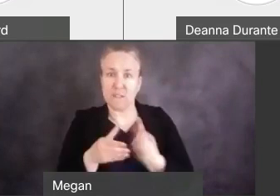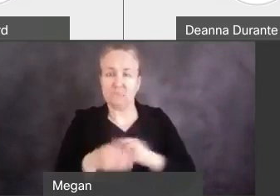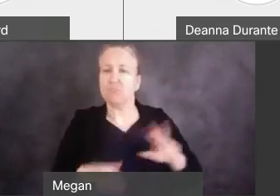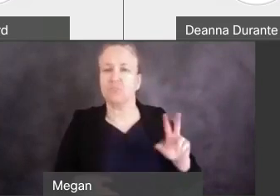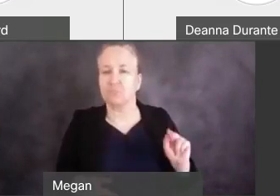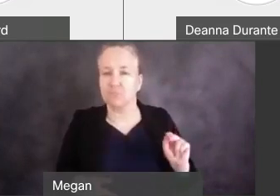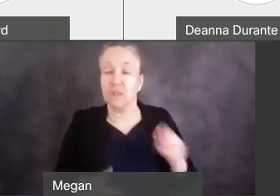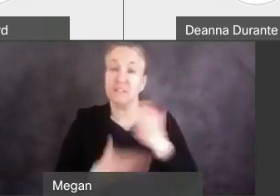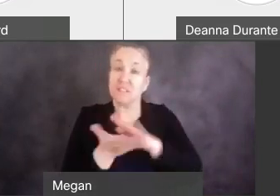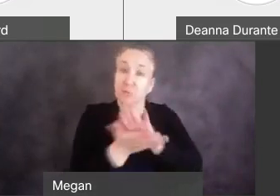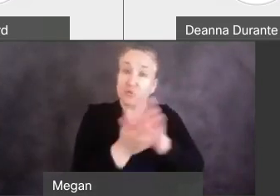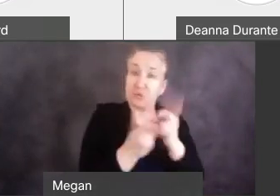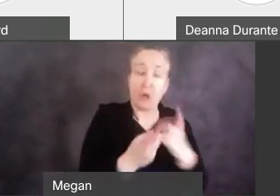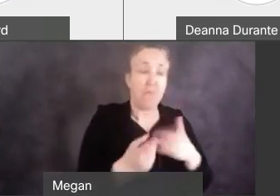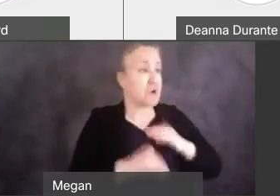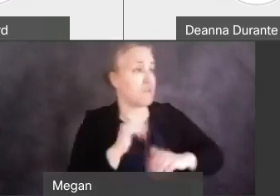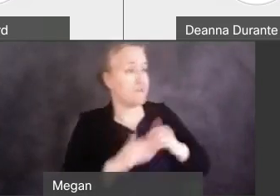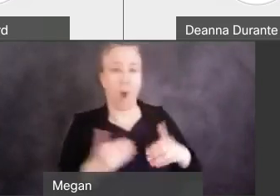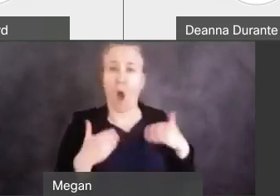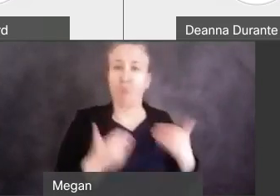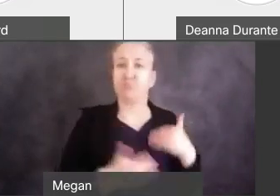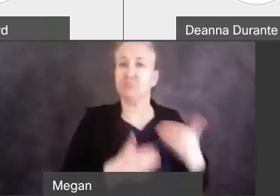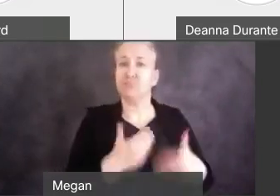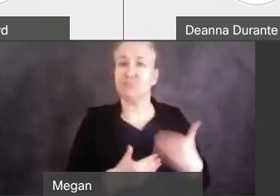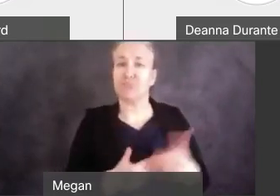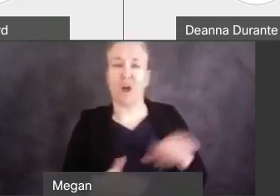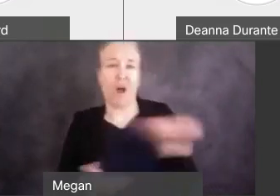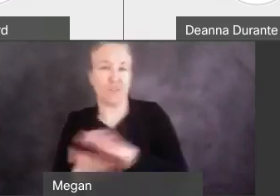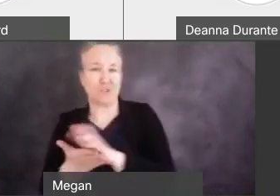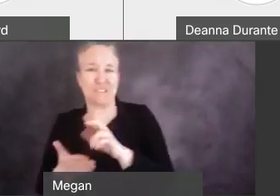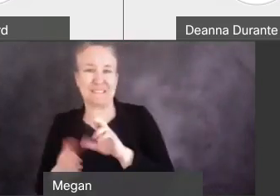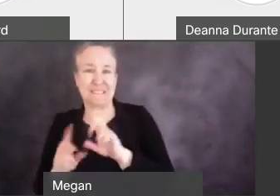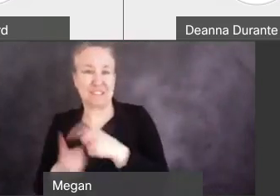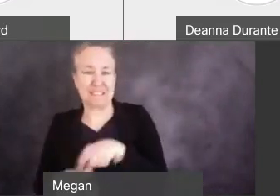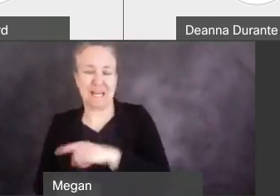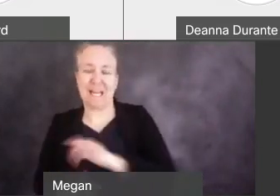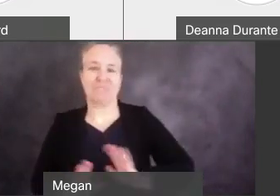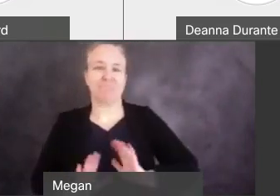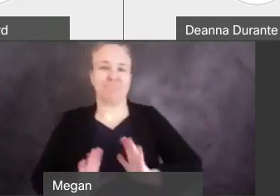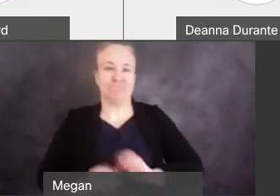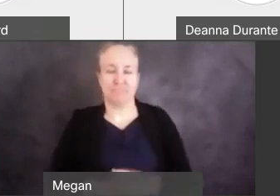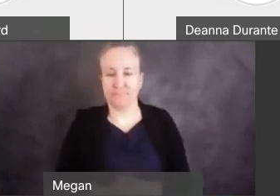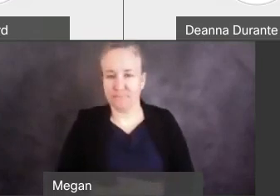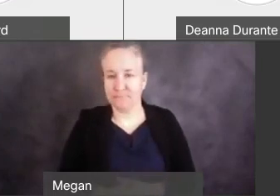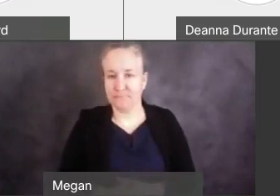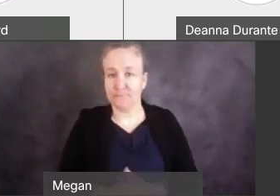with that and they've moved forward and others have not. So our guidance remains the same.